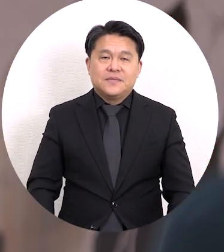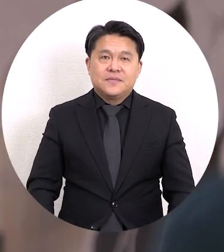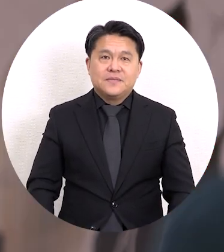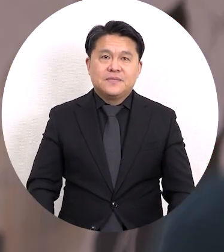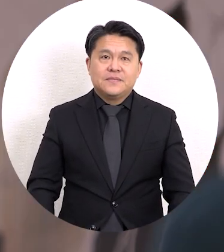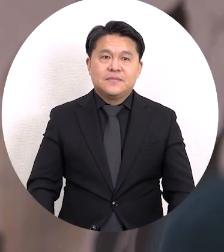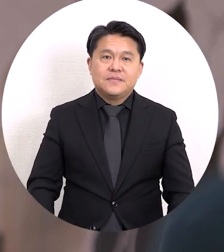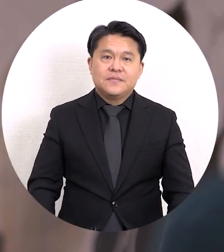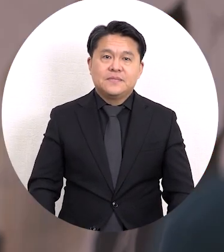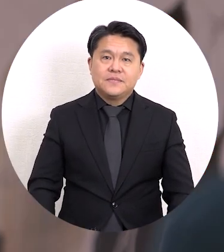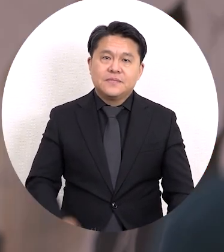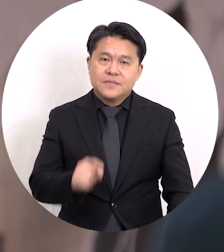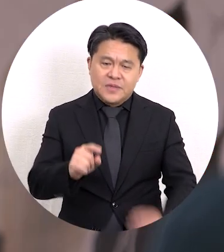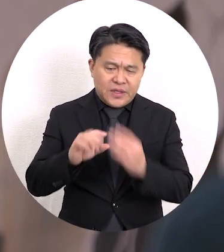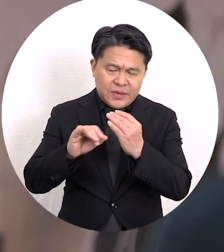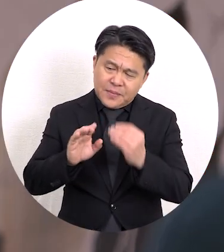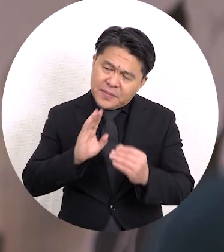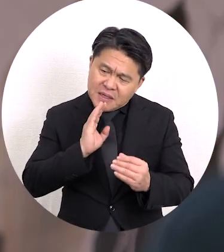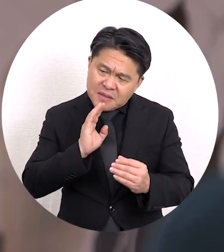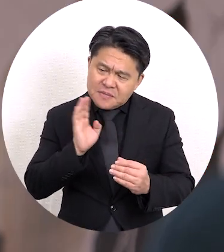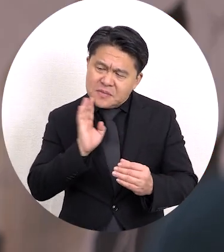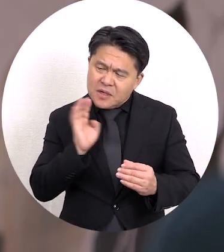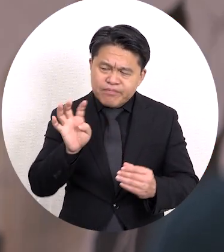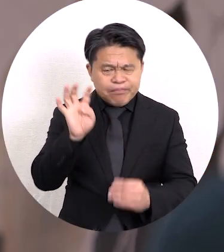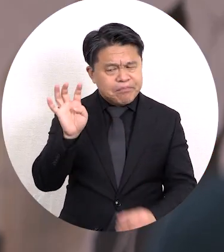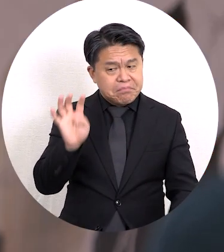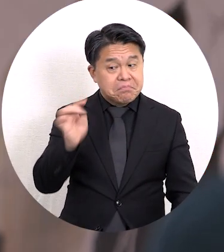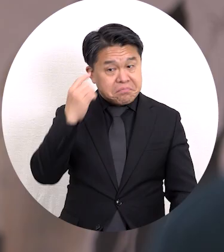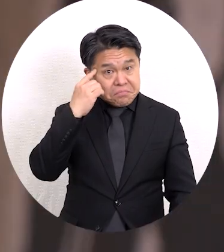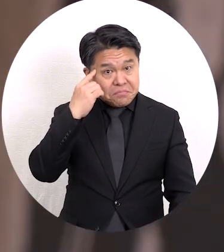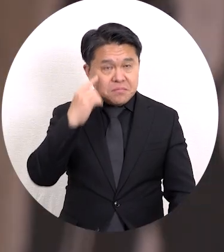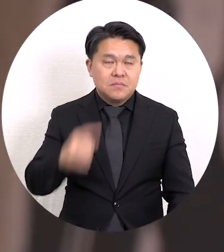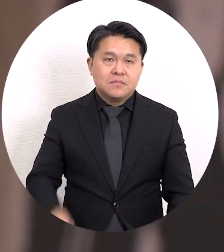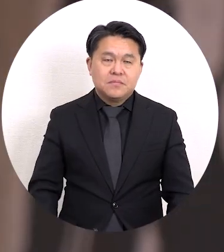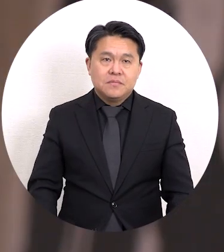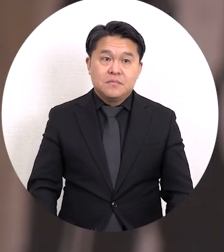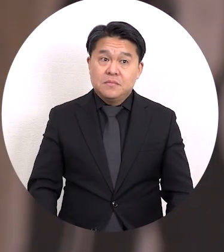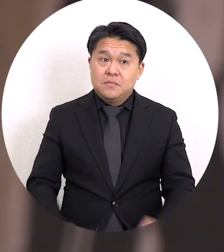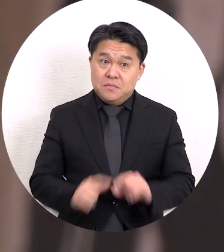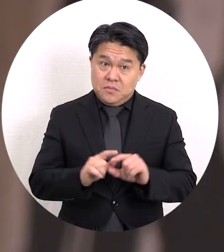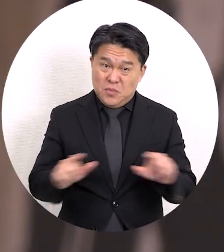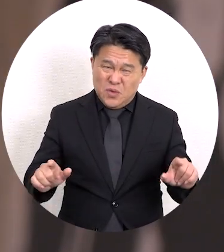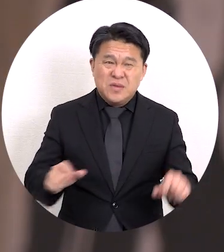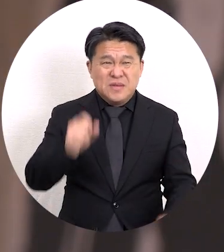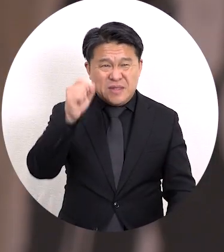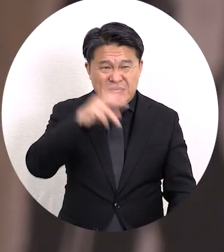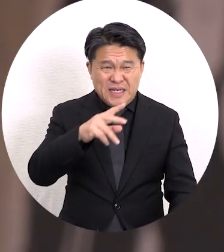So, it makes you wonder if this was really a musical instrument. Most often, it’s interpreted